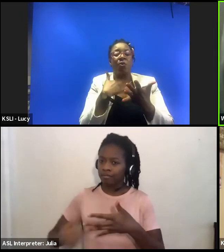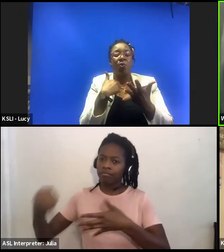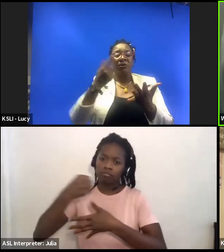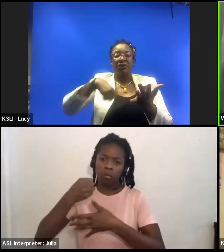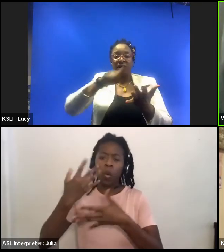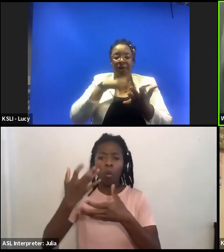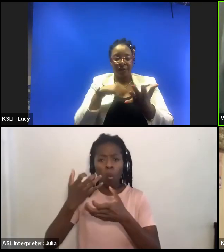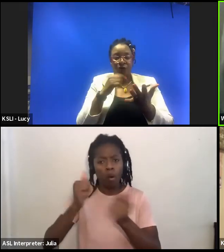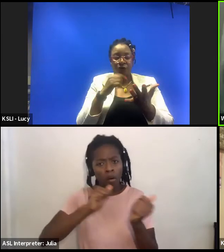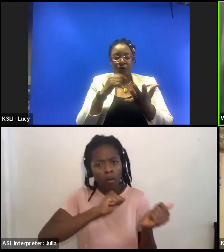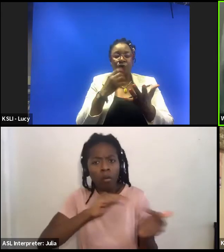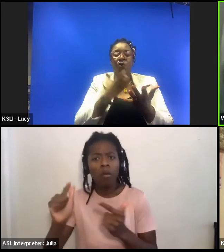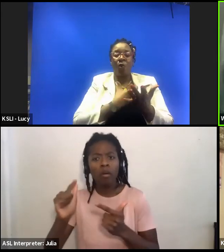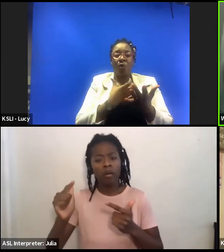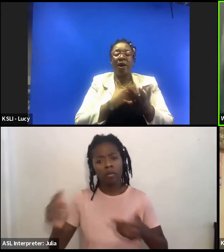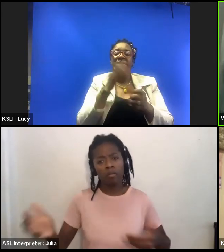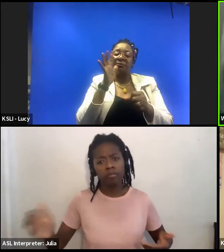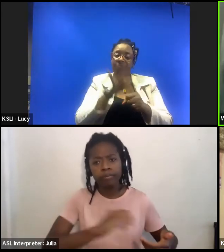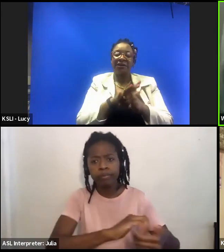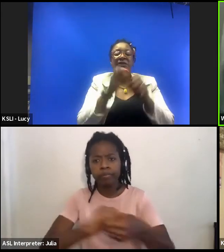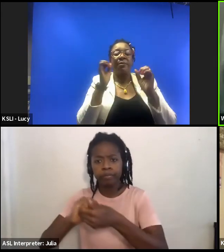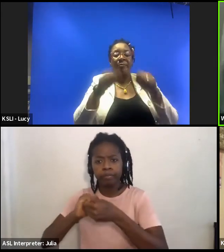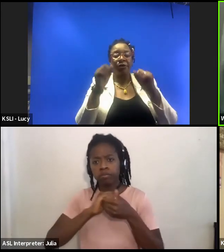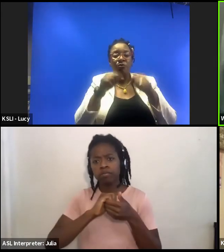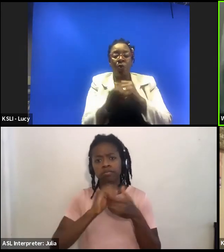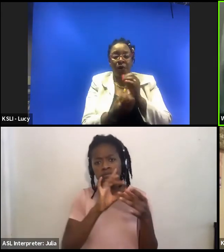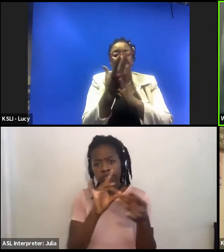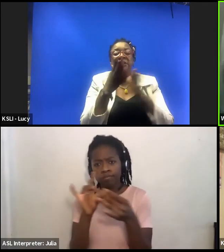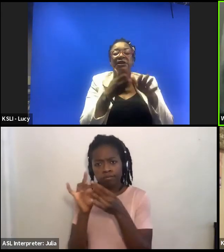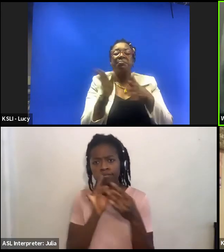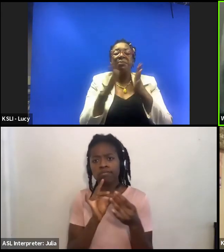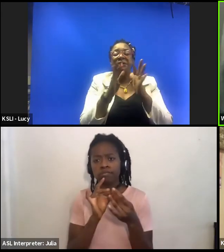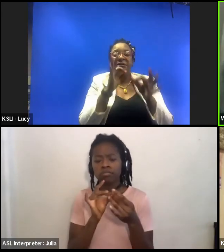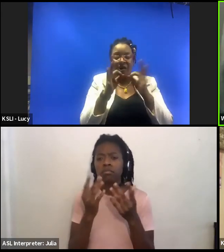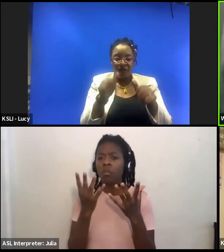I want to create a space where everyone feels heard, everyone feels seen